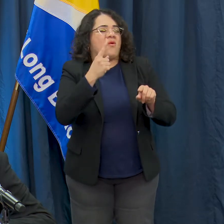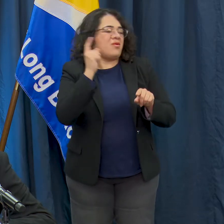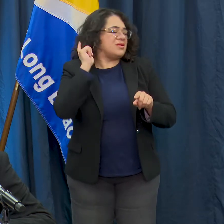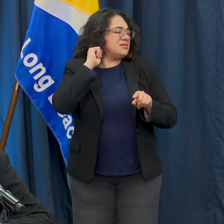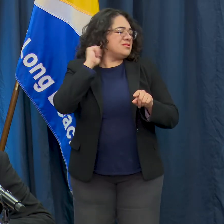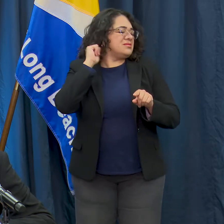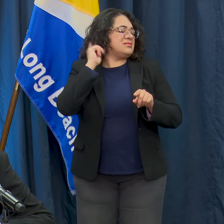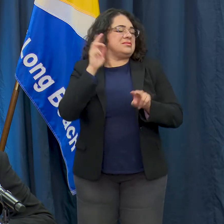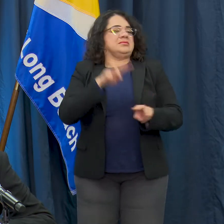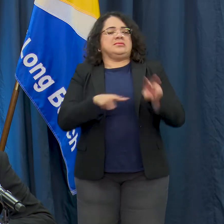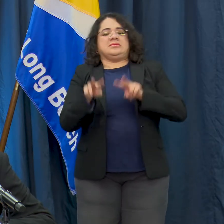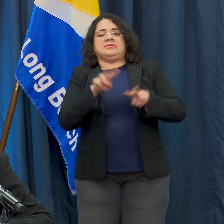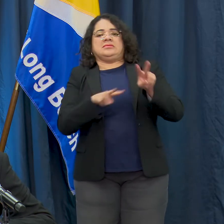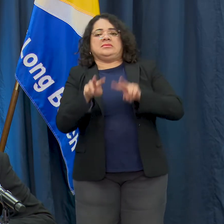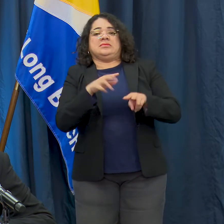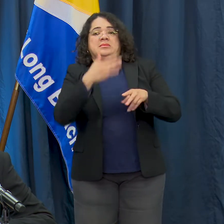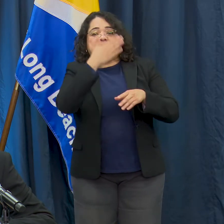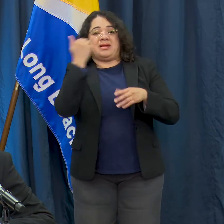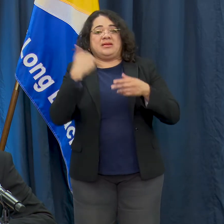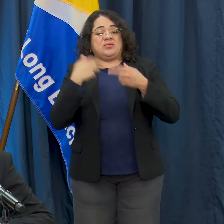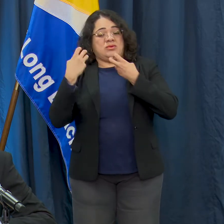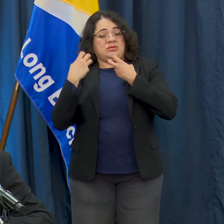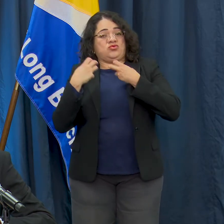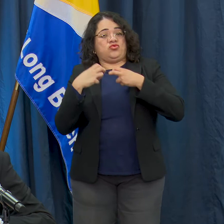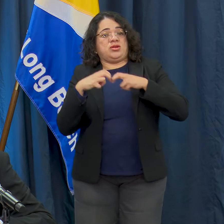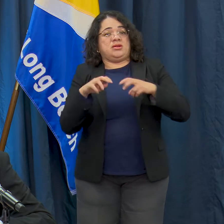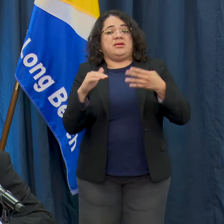these kind of slow reopenings begin happening not just in Long Beach but